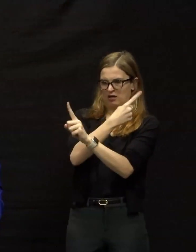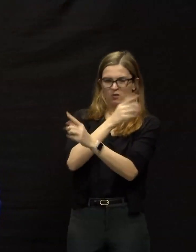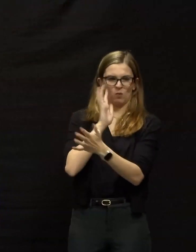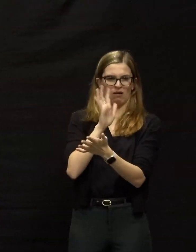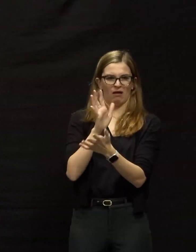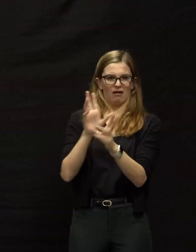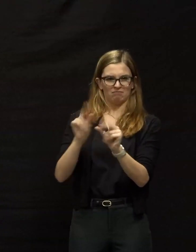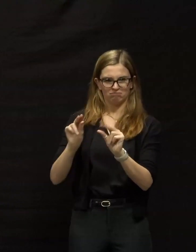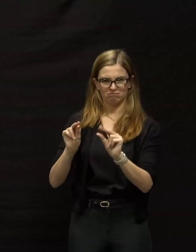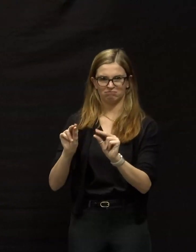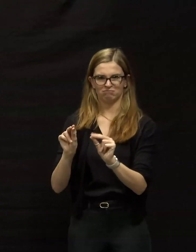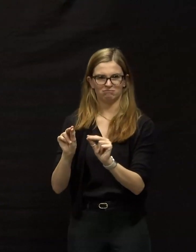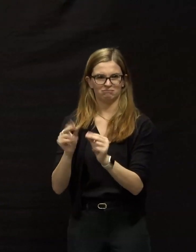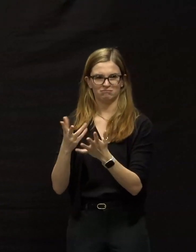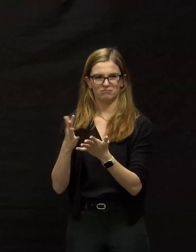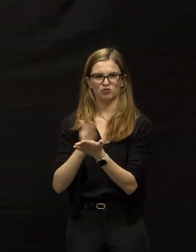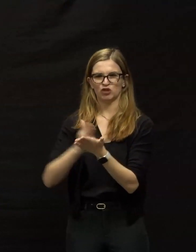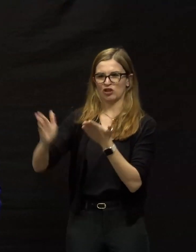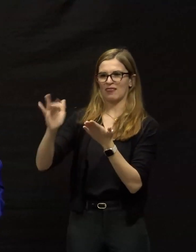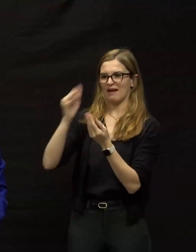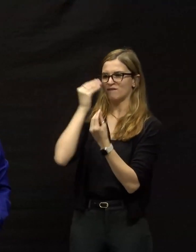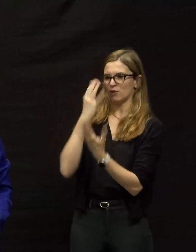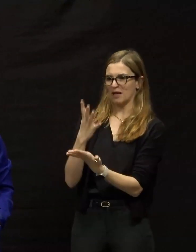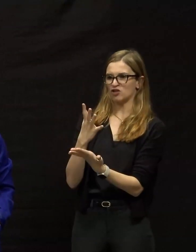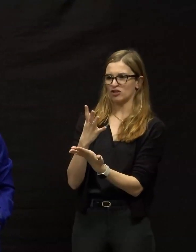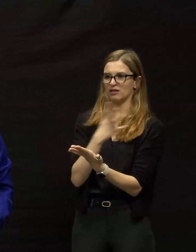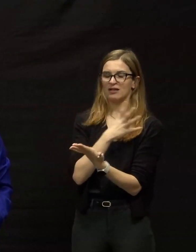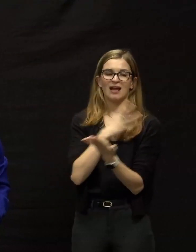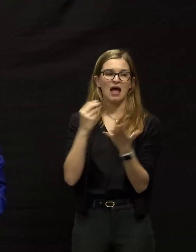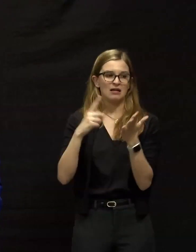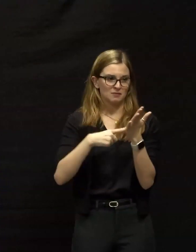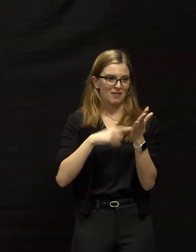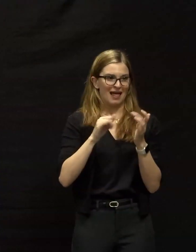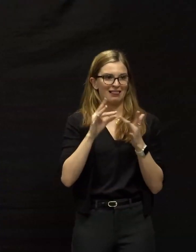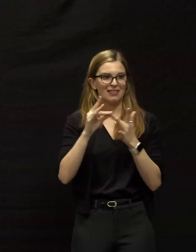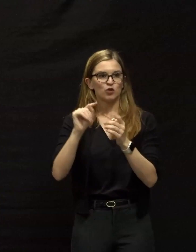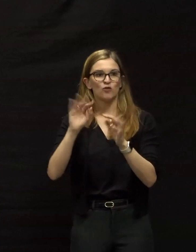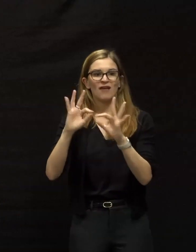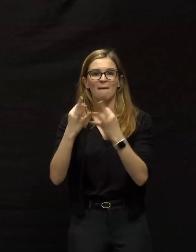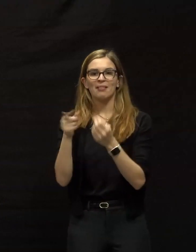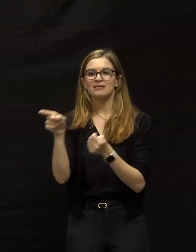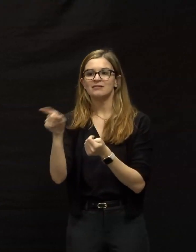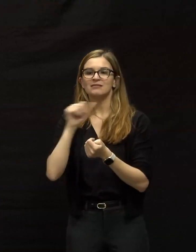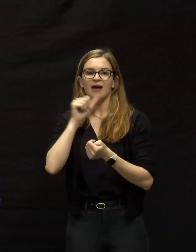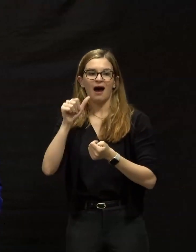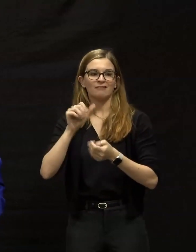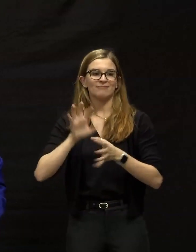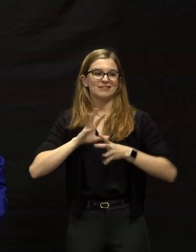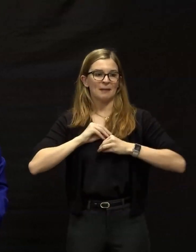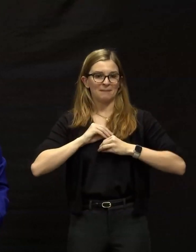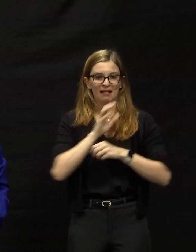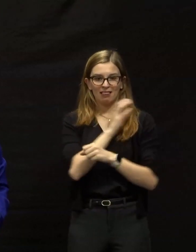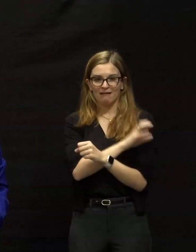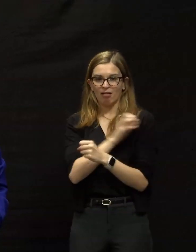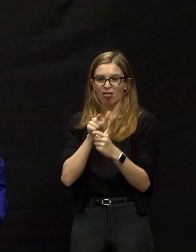they're not ready to accept, they feel like it's off point and it's often rejected. And this is